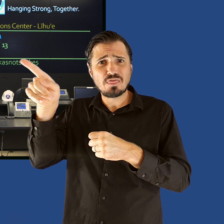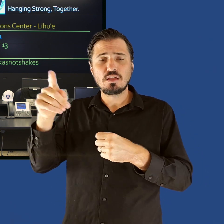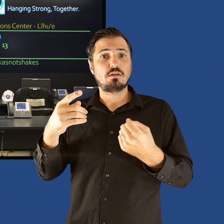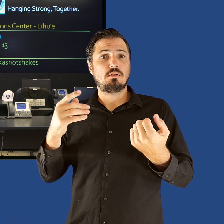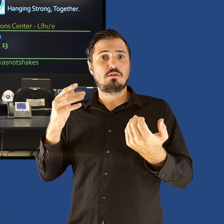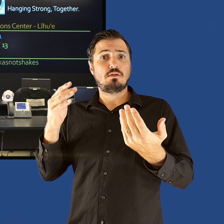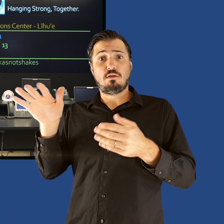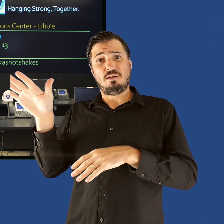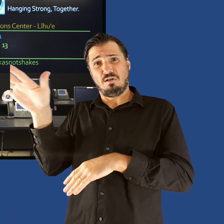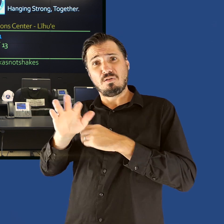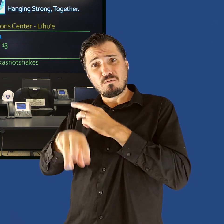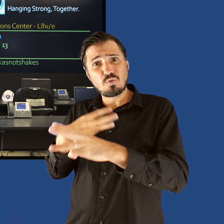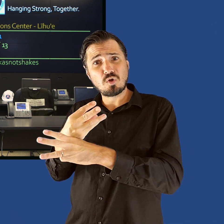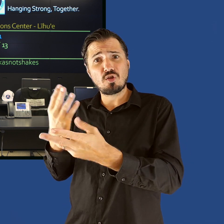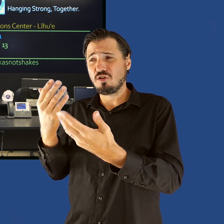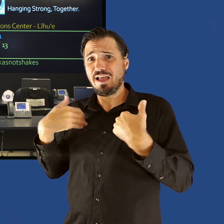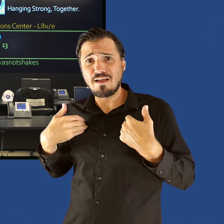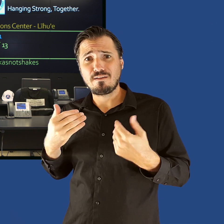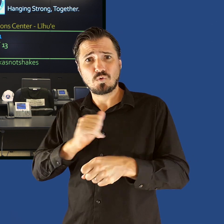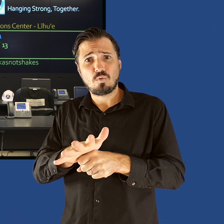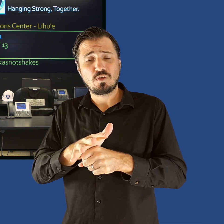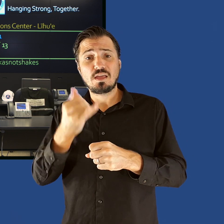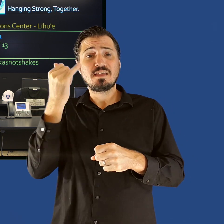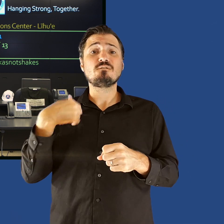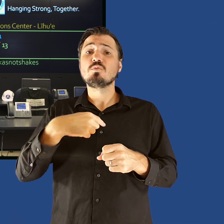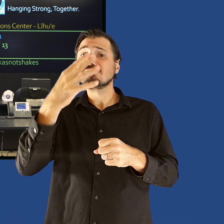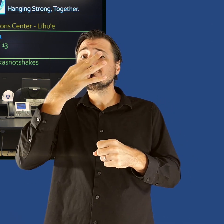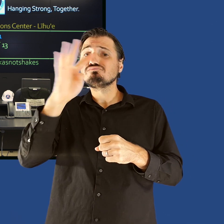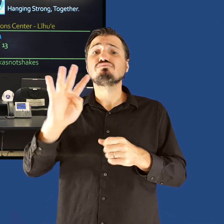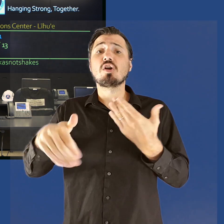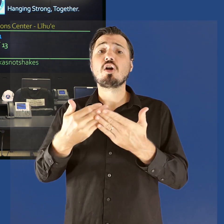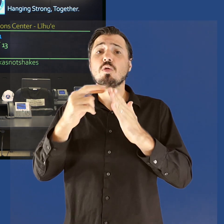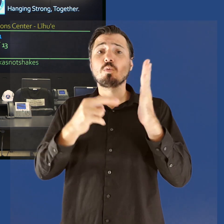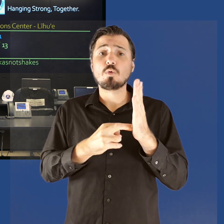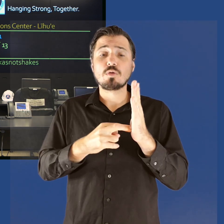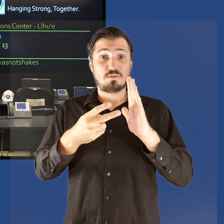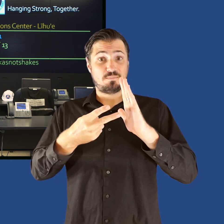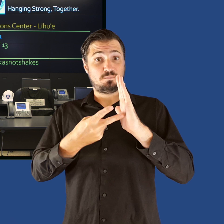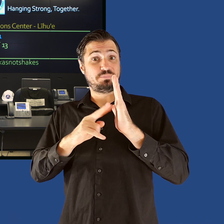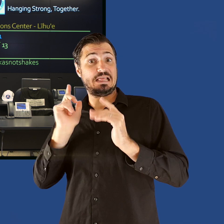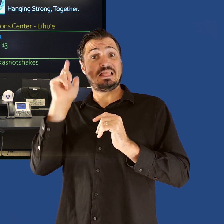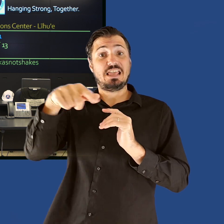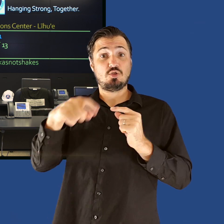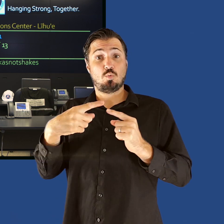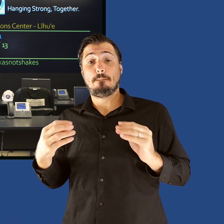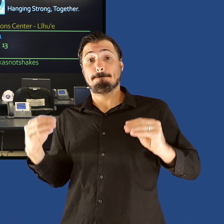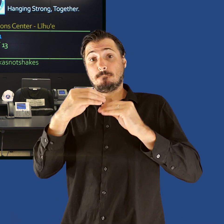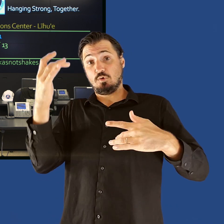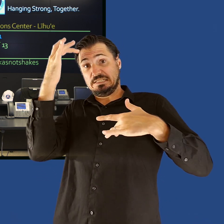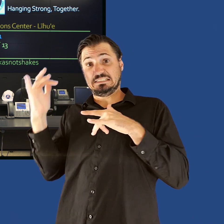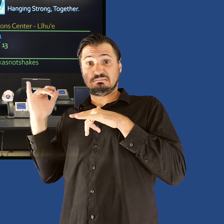If we let our guard down too soon, if we disregard the protective measures in place, then when the second wave of this virus hits our island –